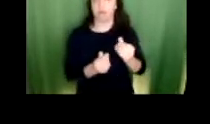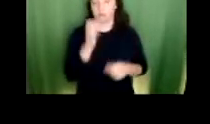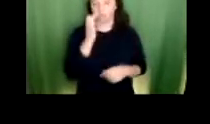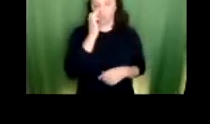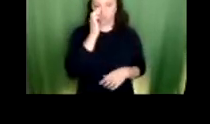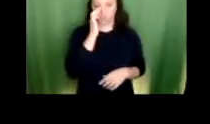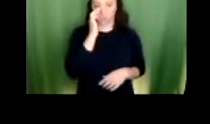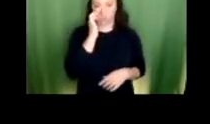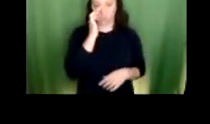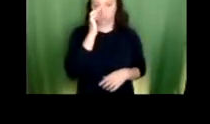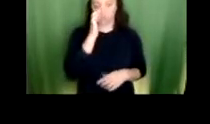Next slide.